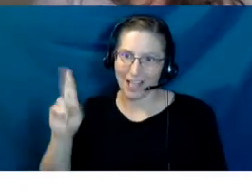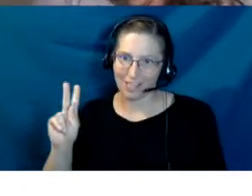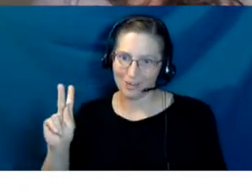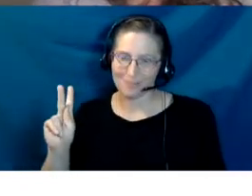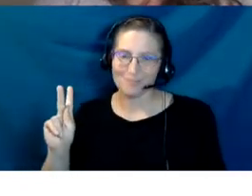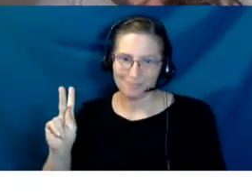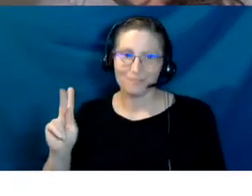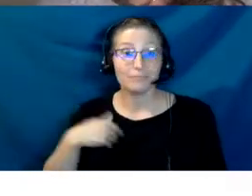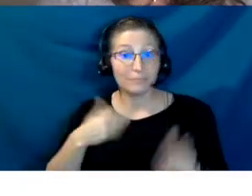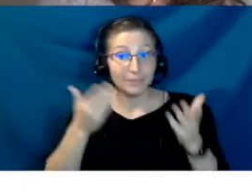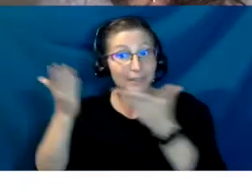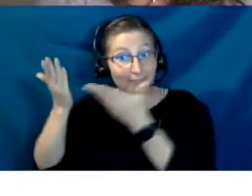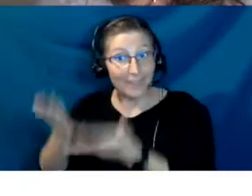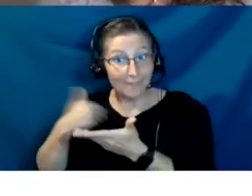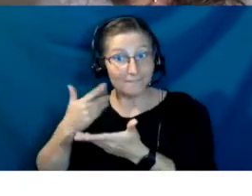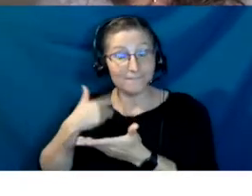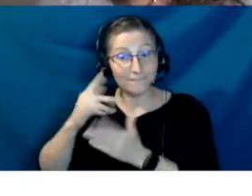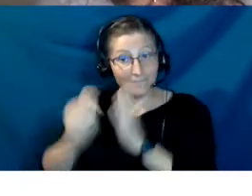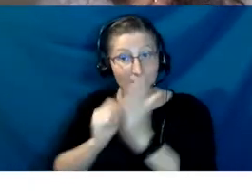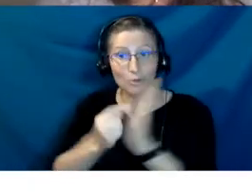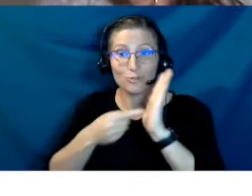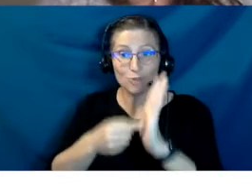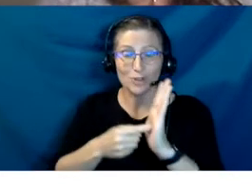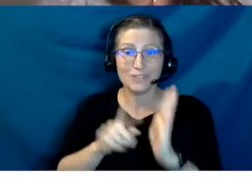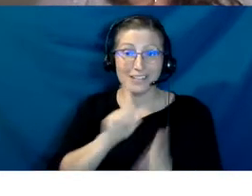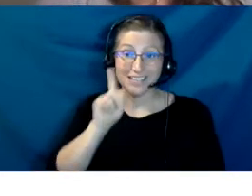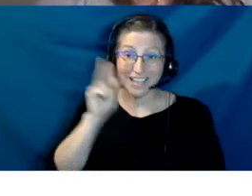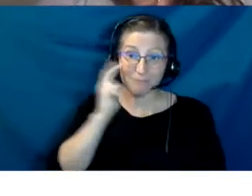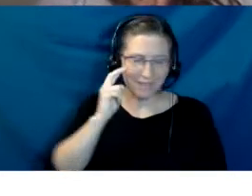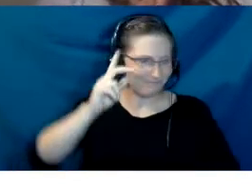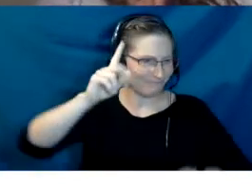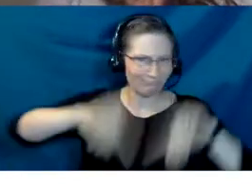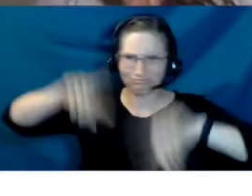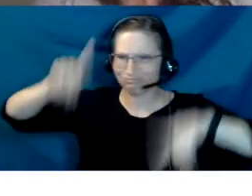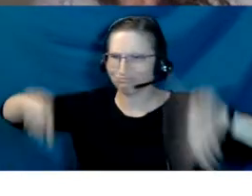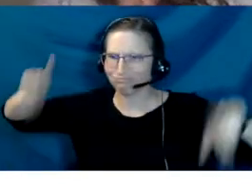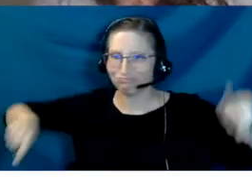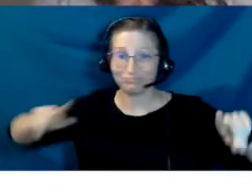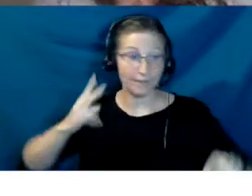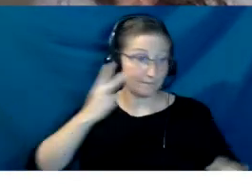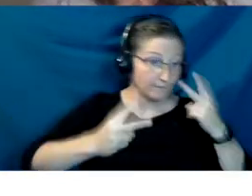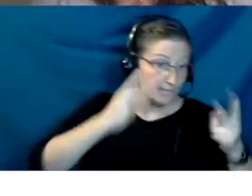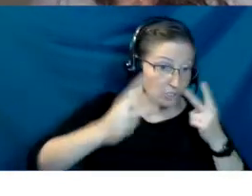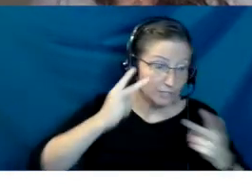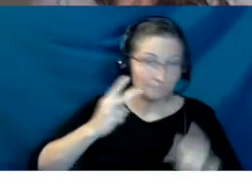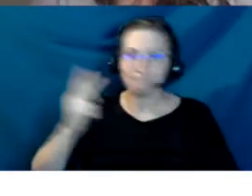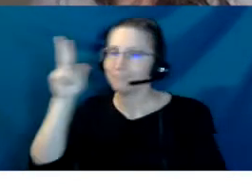deafblind have varying levels of access to both their vision and to their hearing.